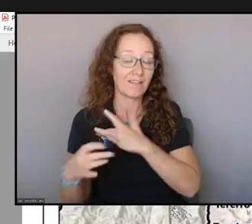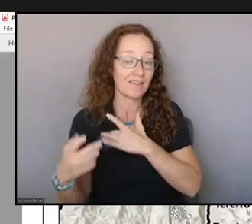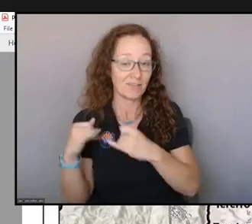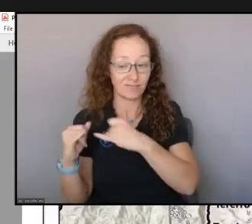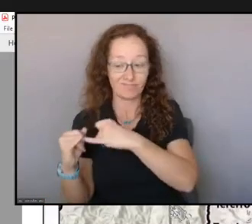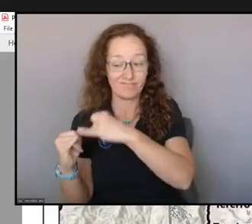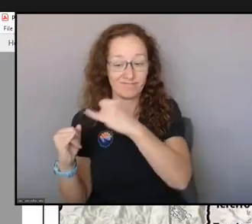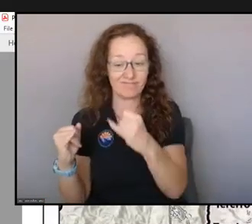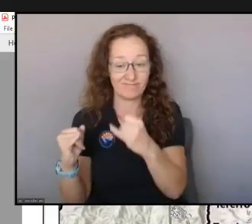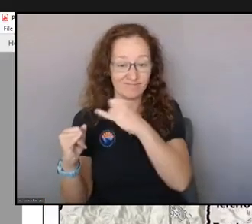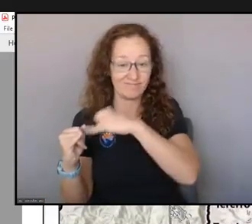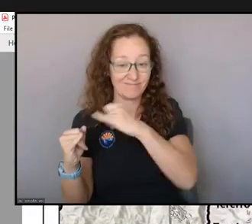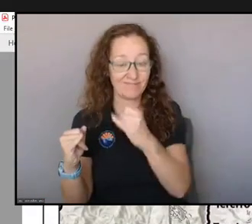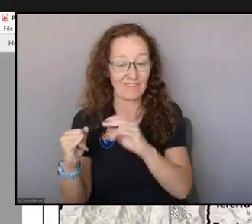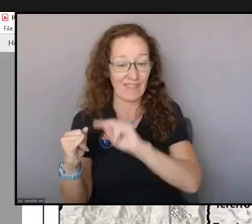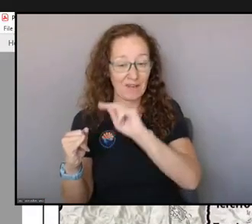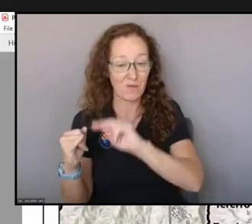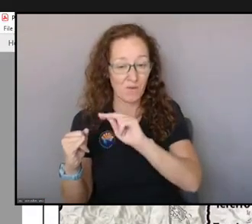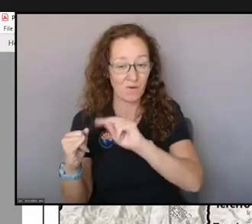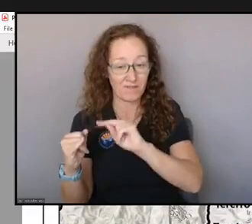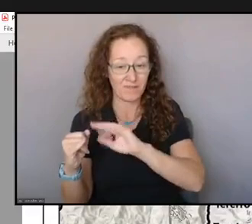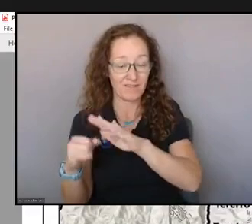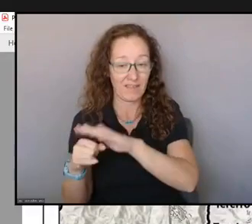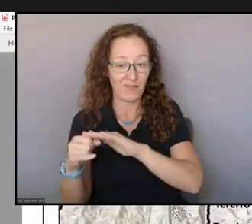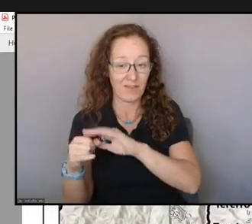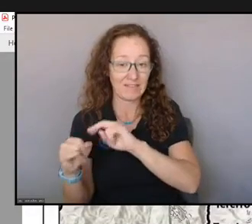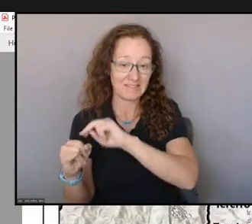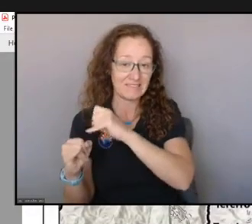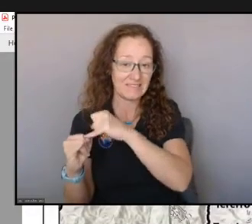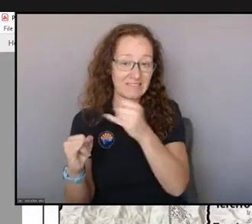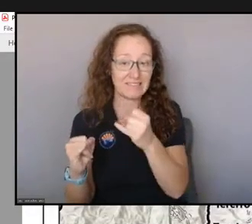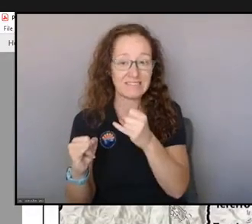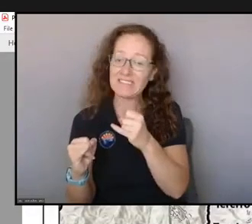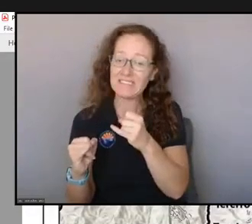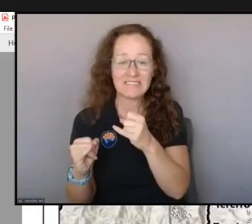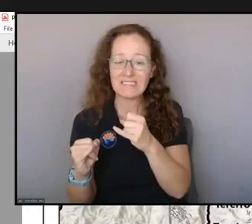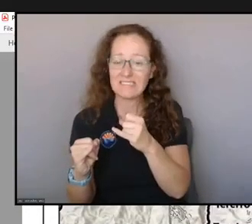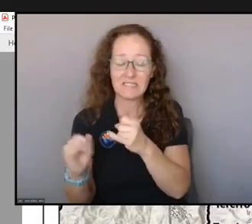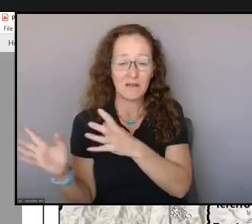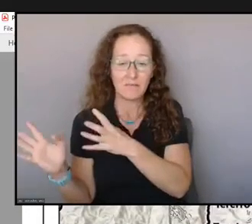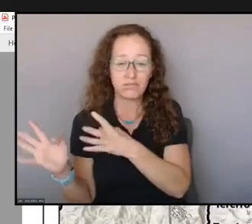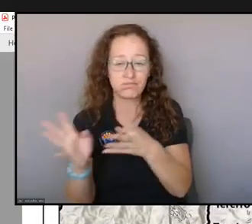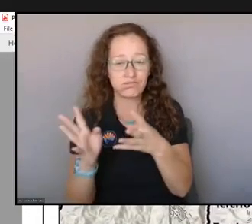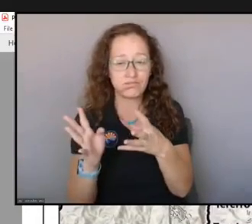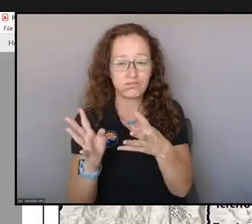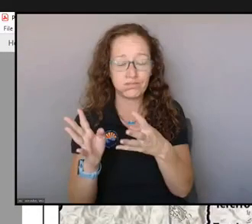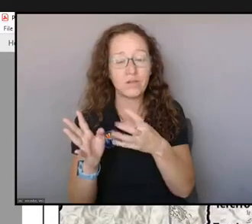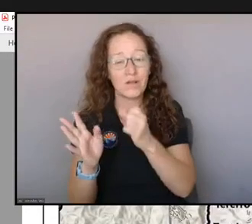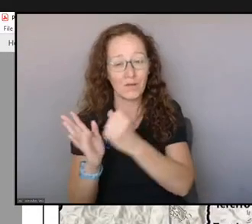OF THAT NORTHERN FINGER. THAT'S WHERE THOSE -- IT IS GOING TO BE ADVERSE TO THE WIND AND I -- YOU CAN STILL SEE SOME SPOTS TRYING TO